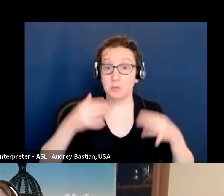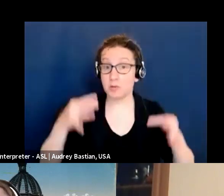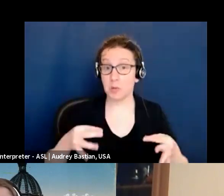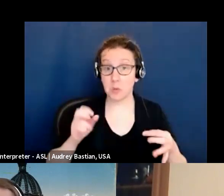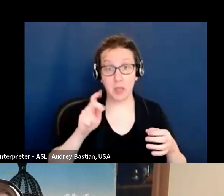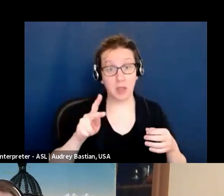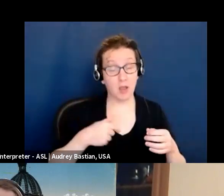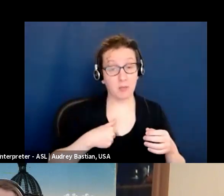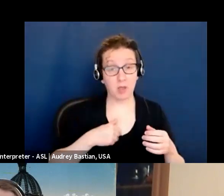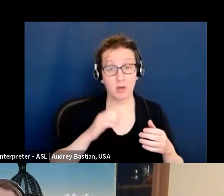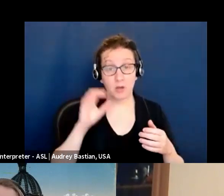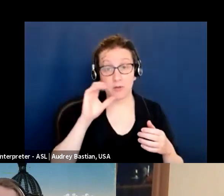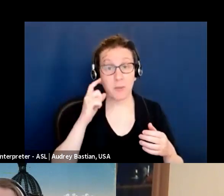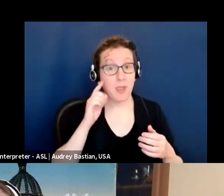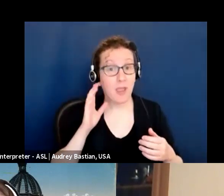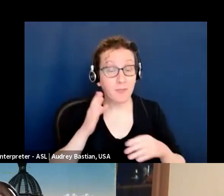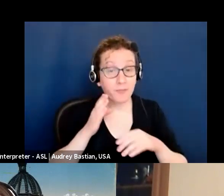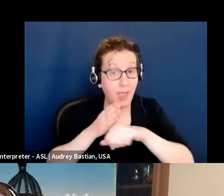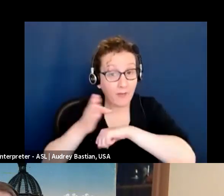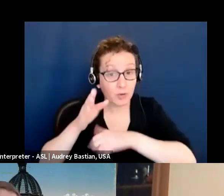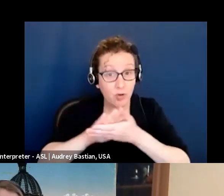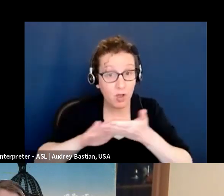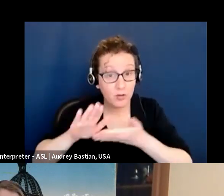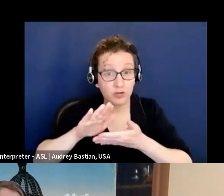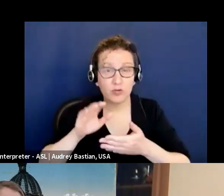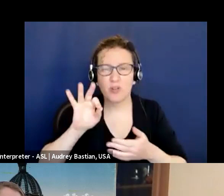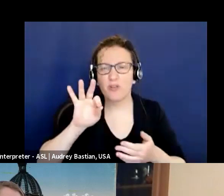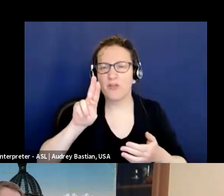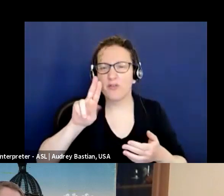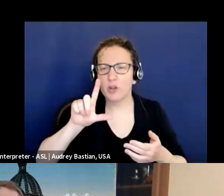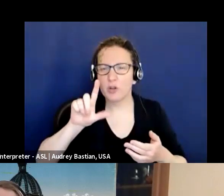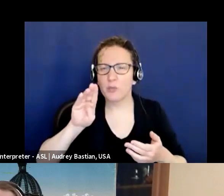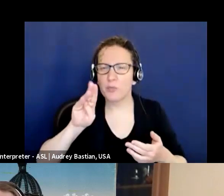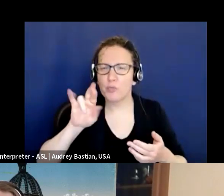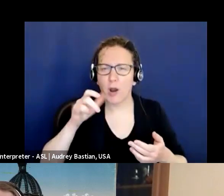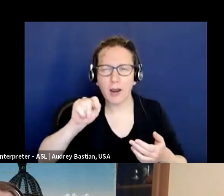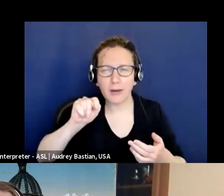something after college to do, like Fulbright or some of the other programs. So I went to my